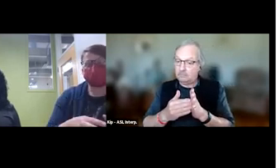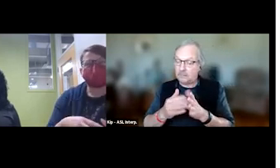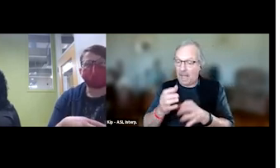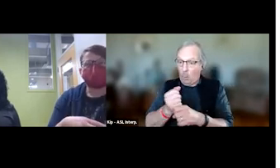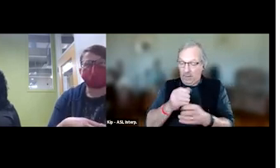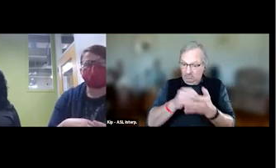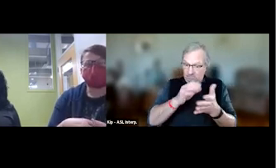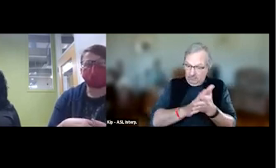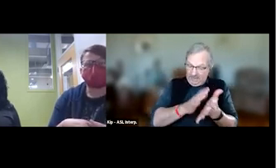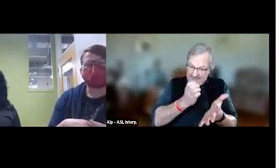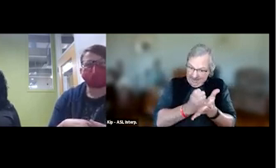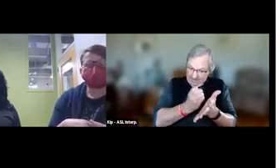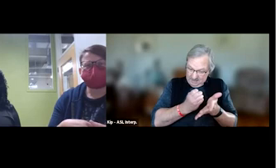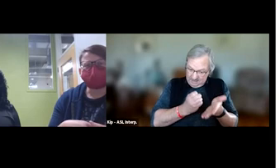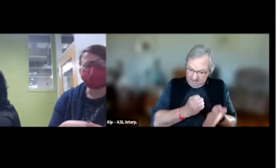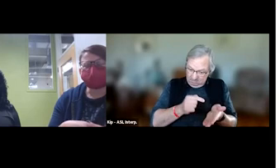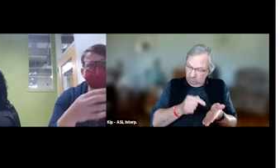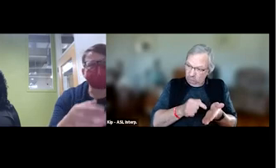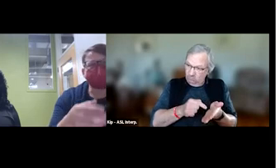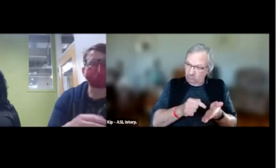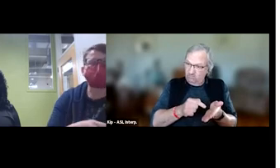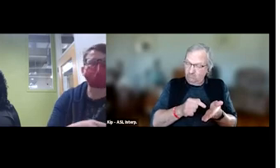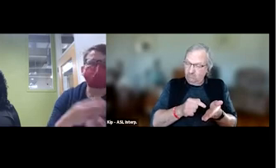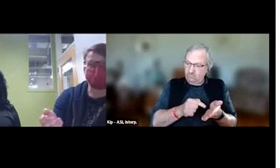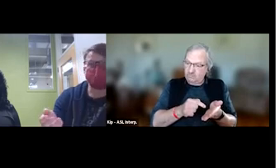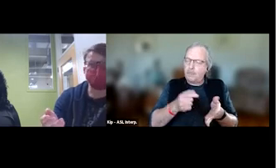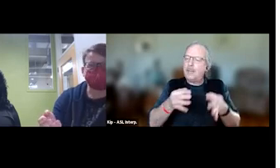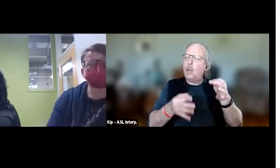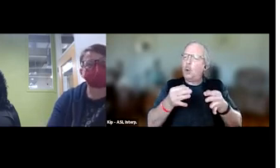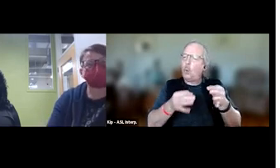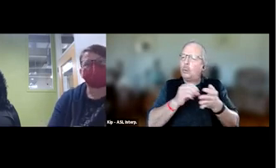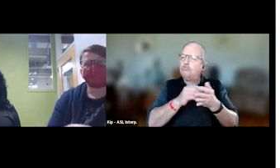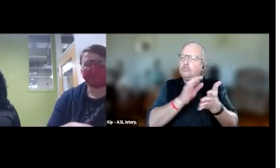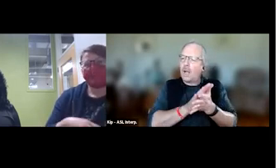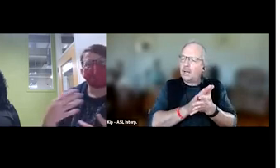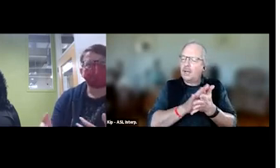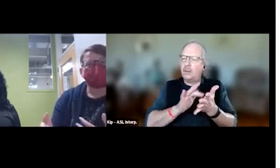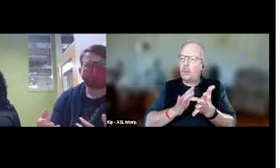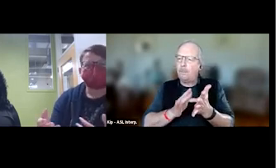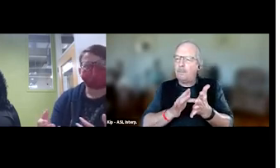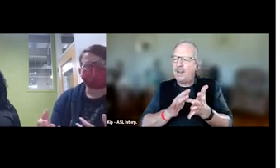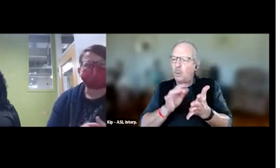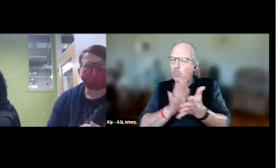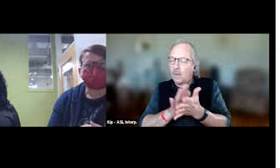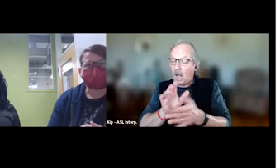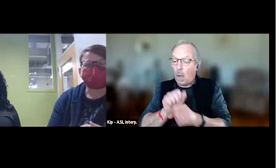that's maybe in some court documents, but those are medical records. So I'll work with the DDS examiner on